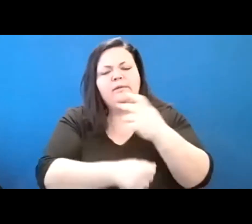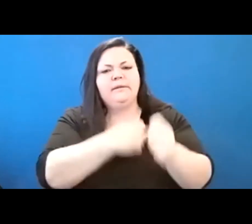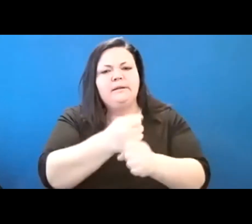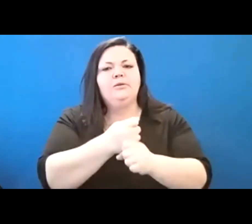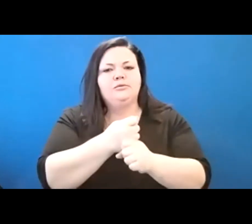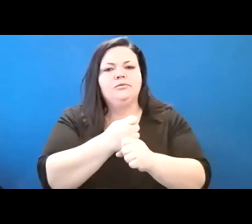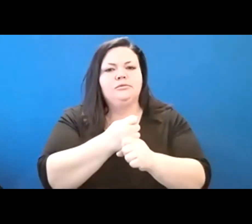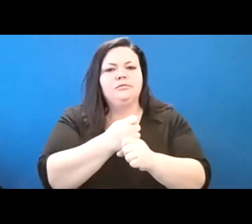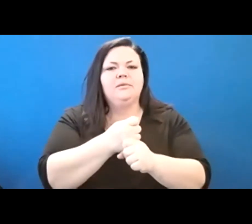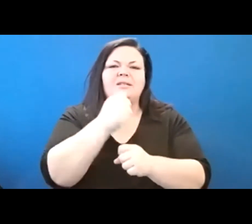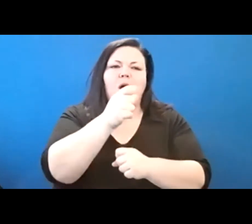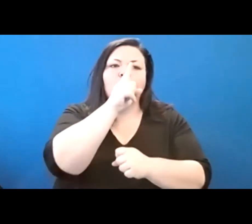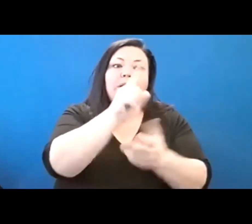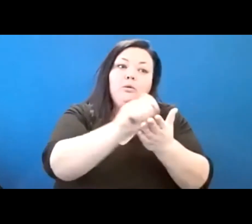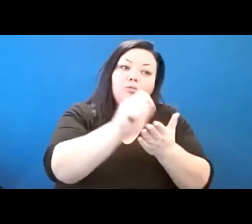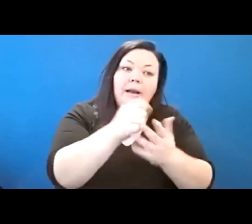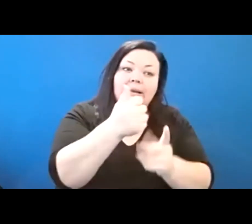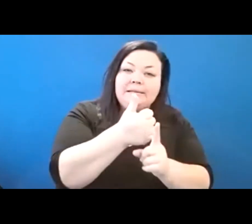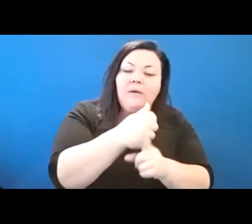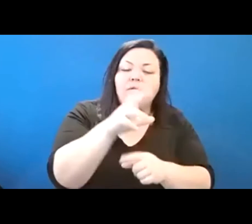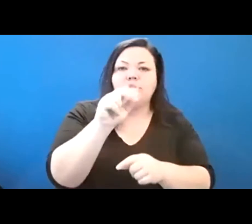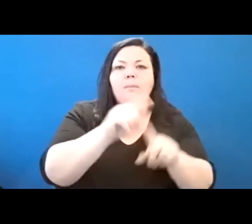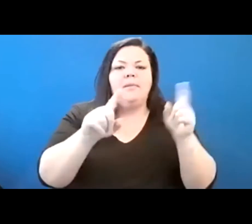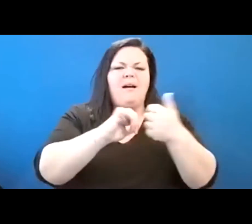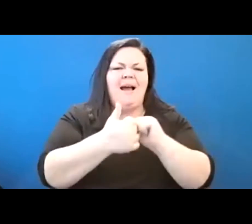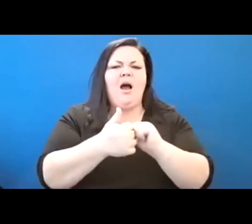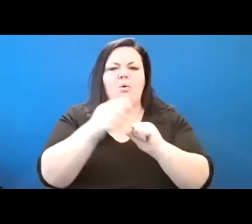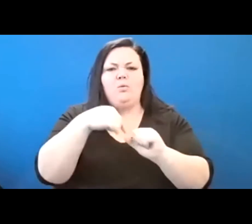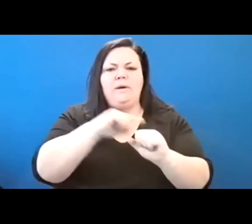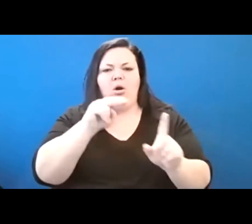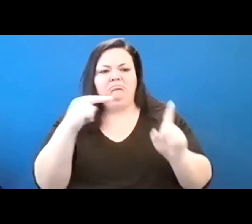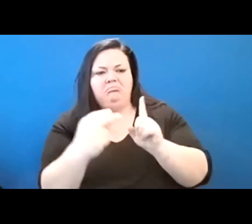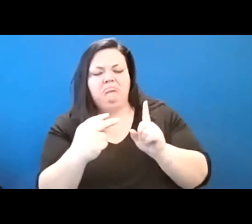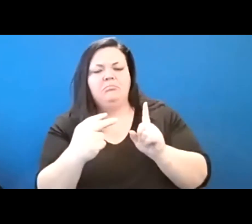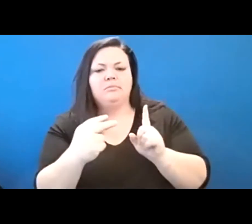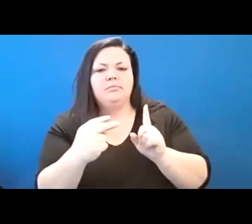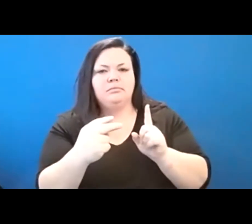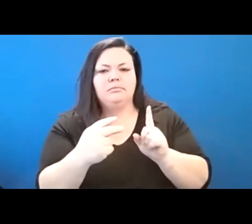the writing itself but how we're viewing it i would argue that fan fiction